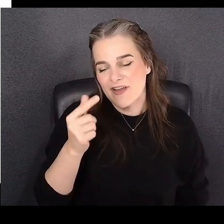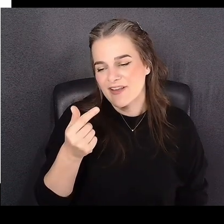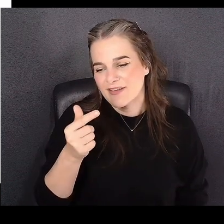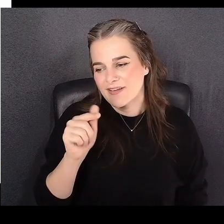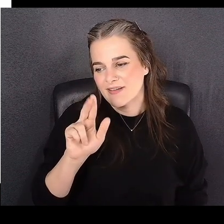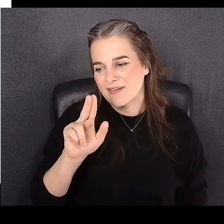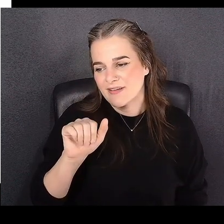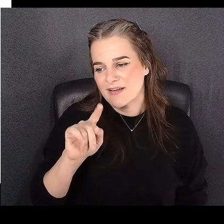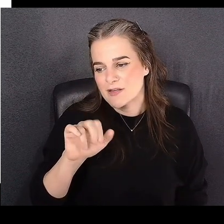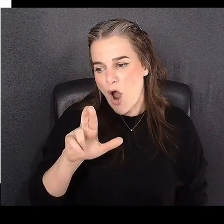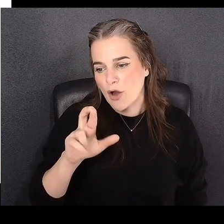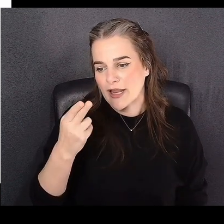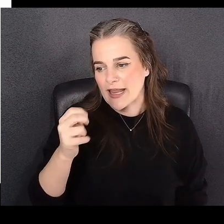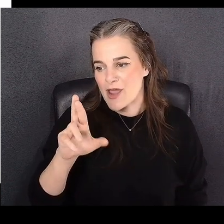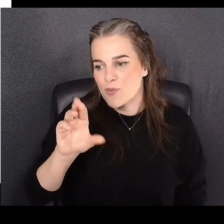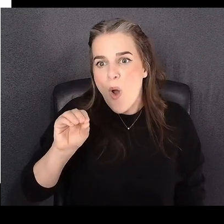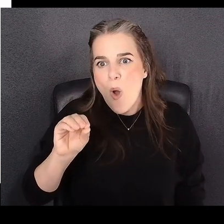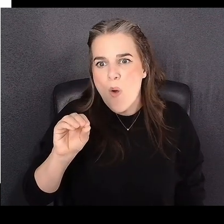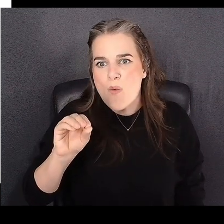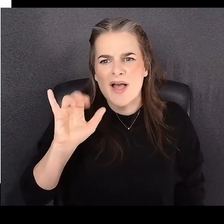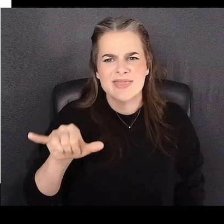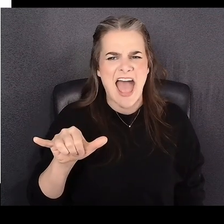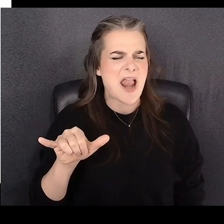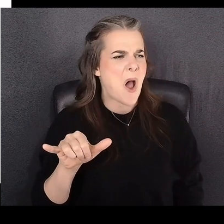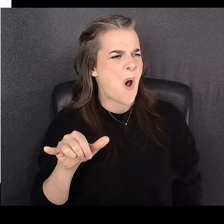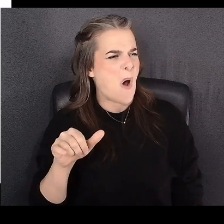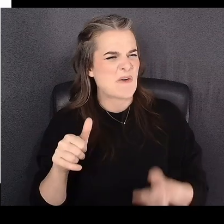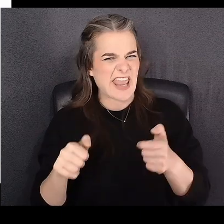that we did in college and goofing off. That can really allow somebody that